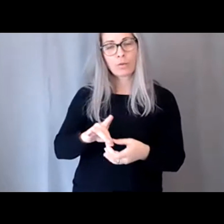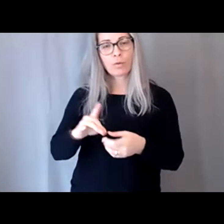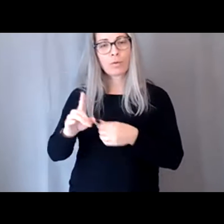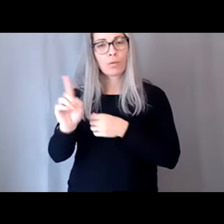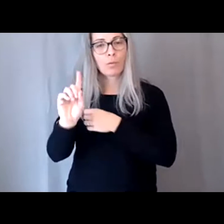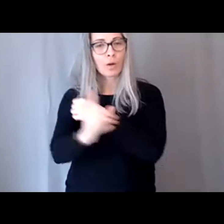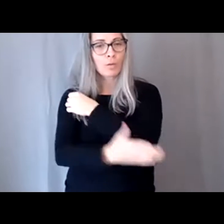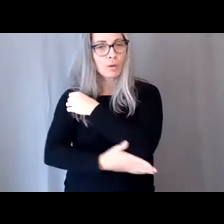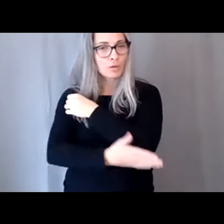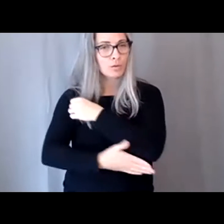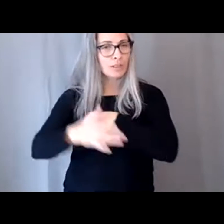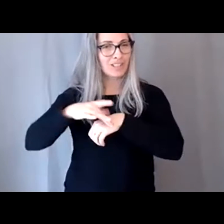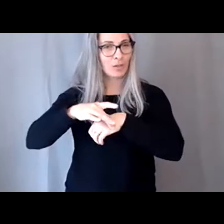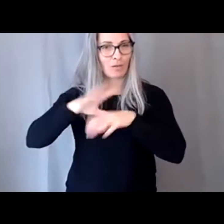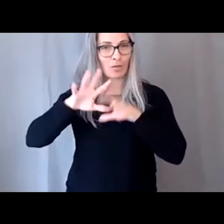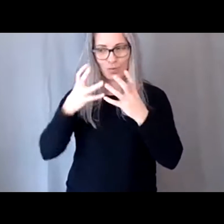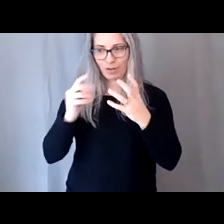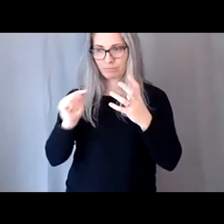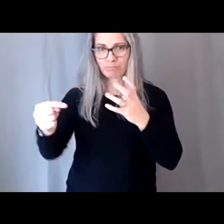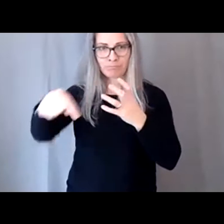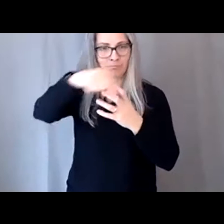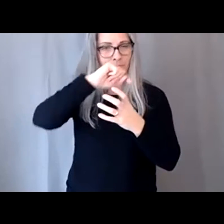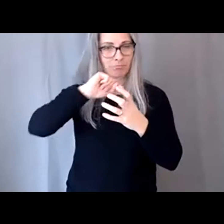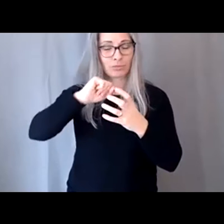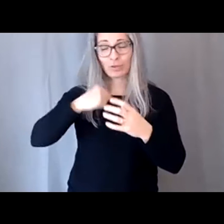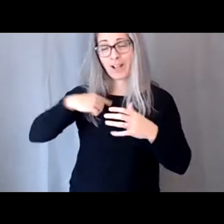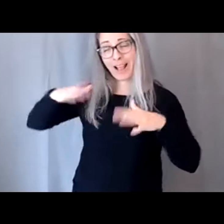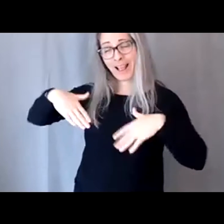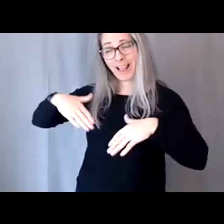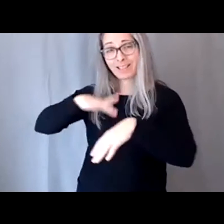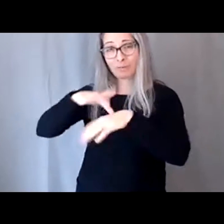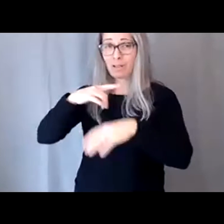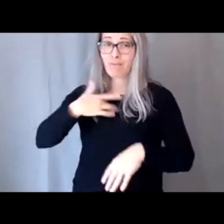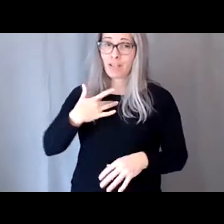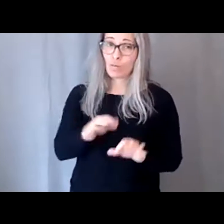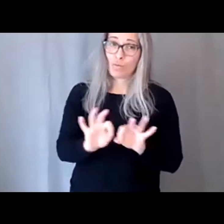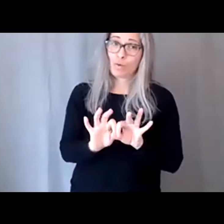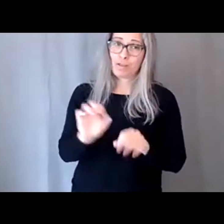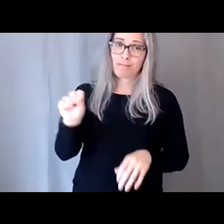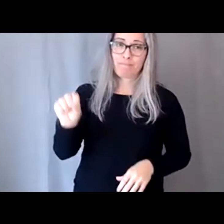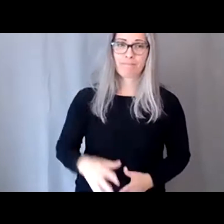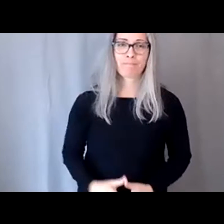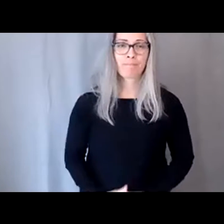yeah so I know I haven't looked at it but I think it would be worth looking at